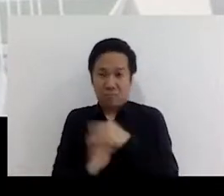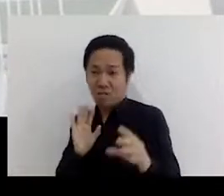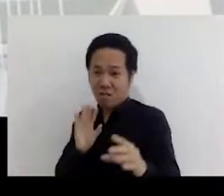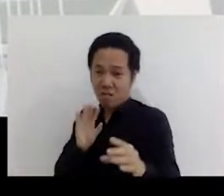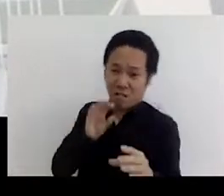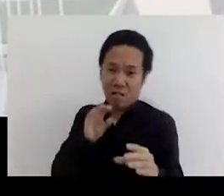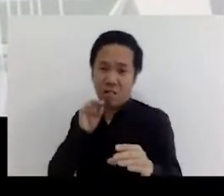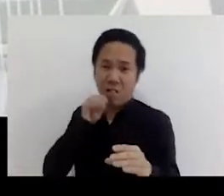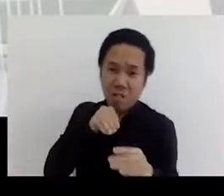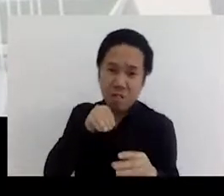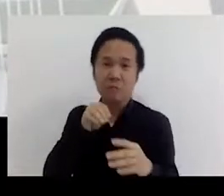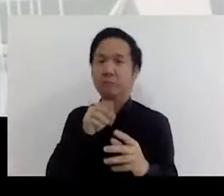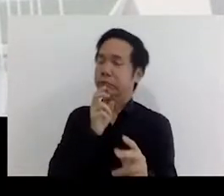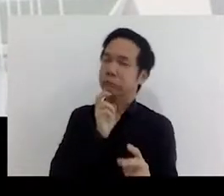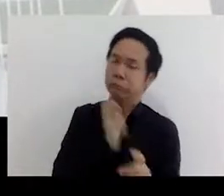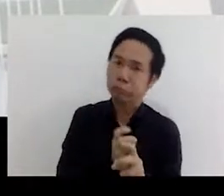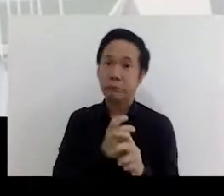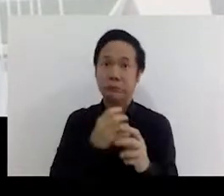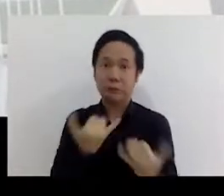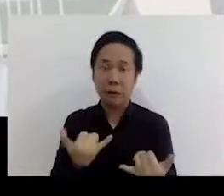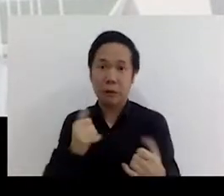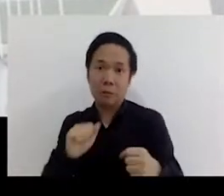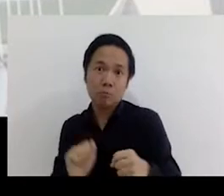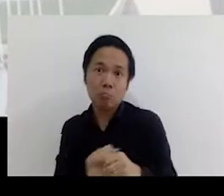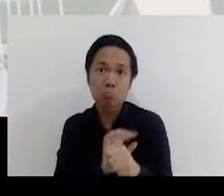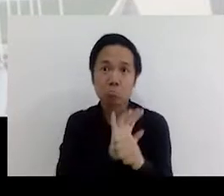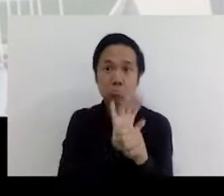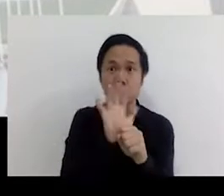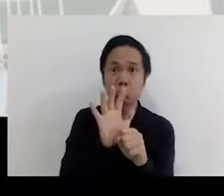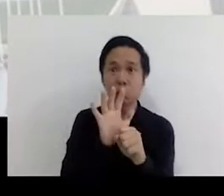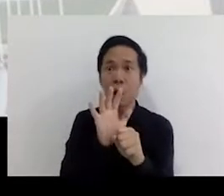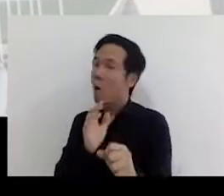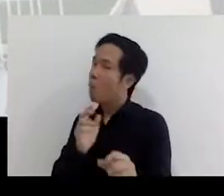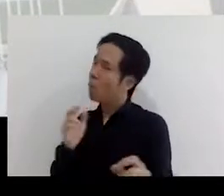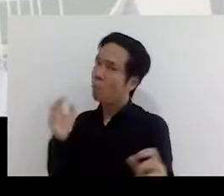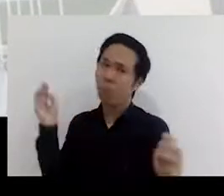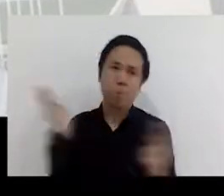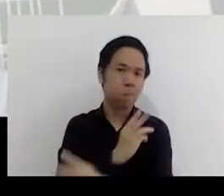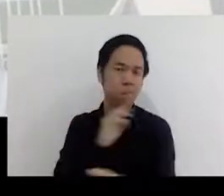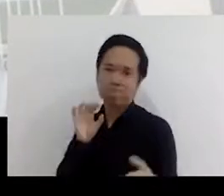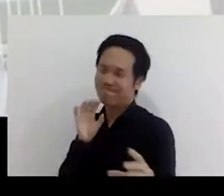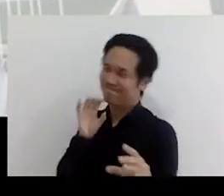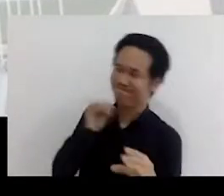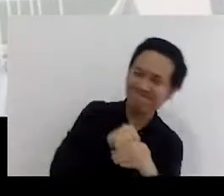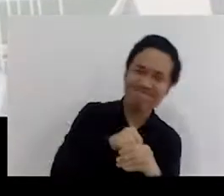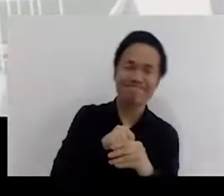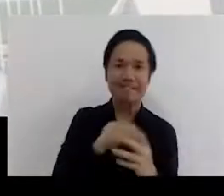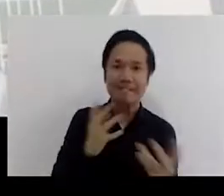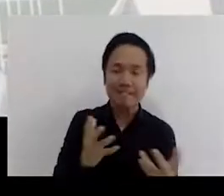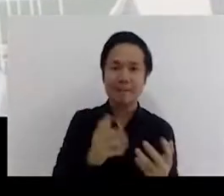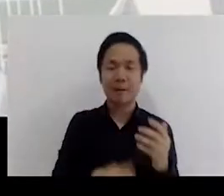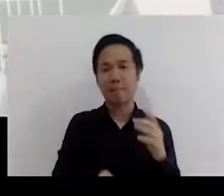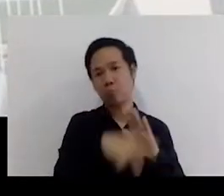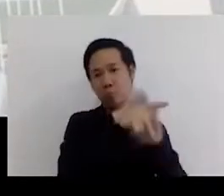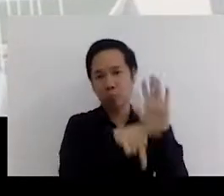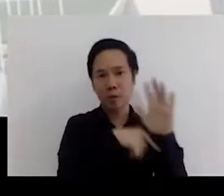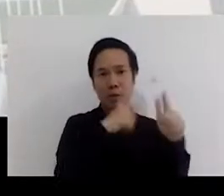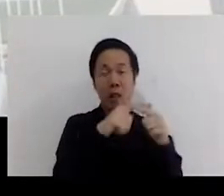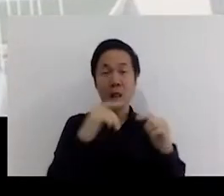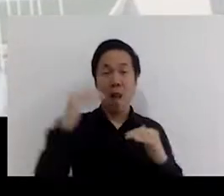The COVID-19 pandemic has simply magnified existing poverty, magnified existing inequalities and vulnerabilities,